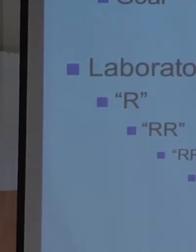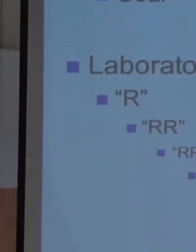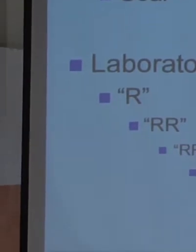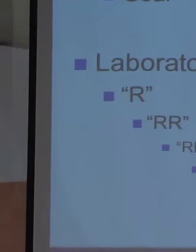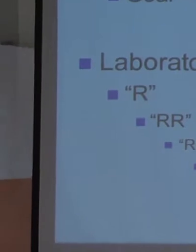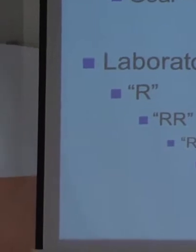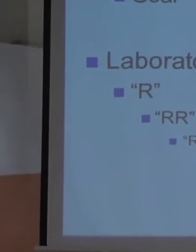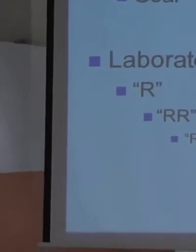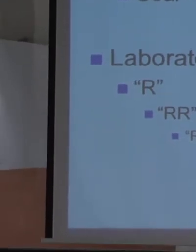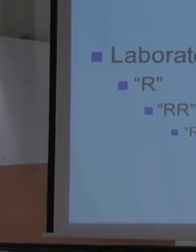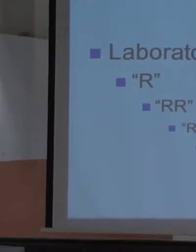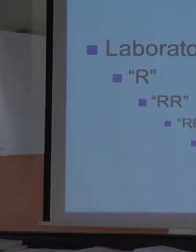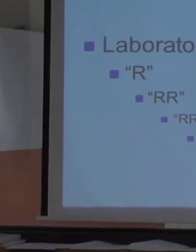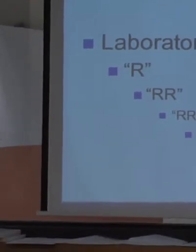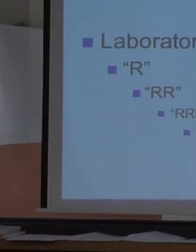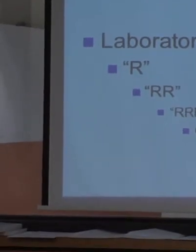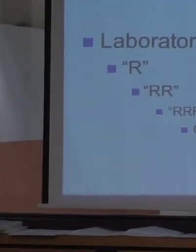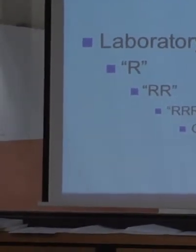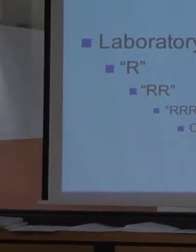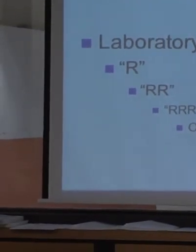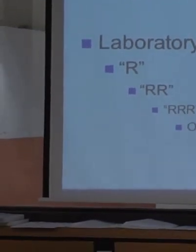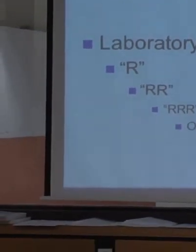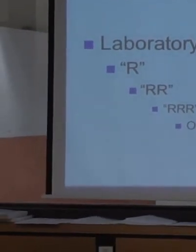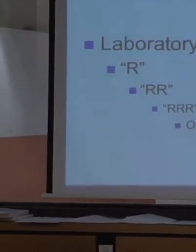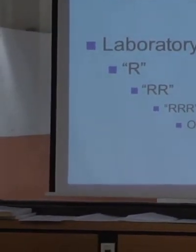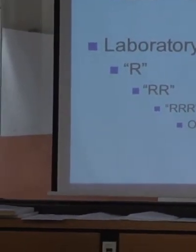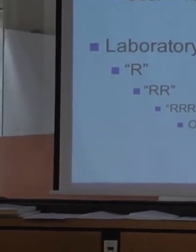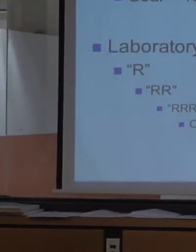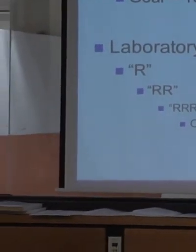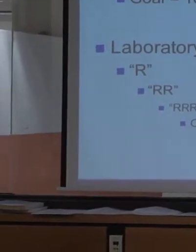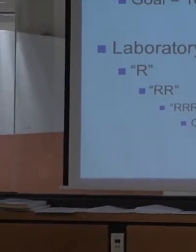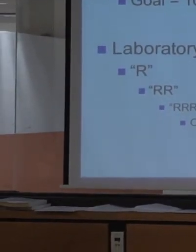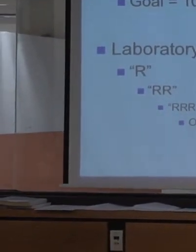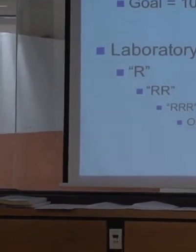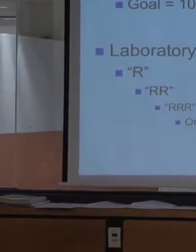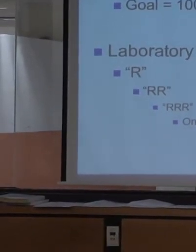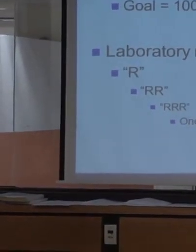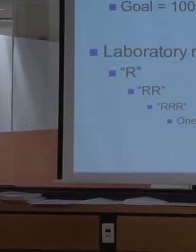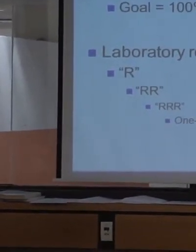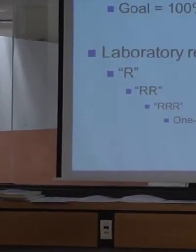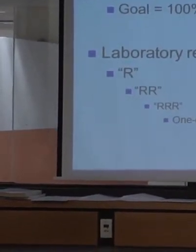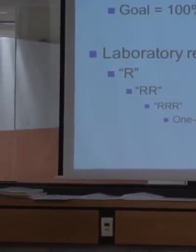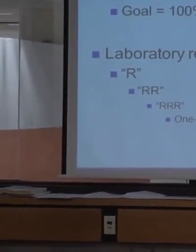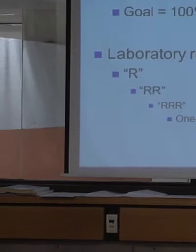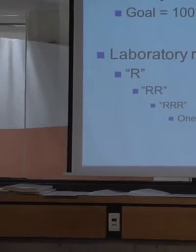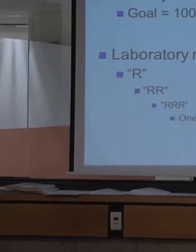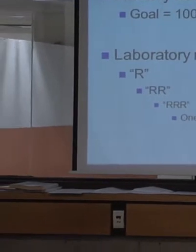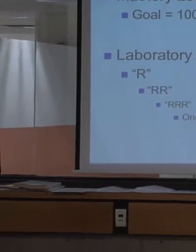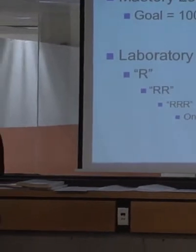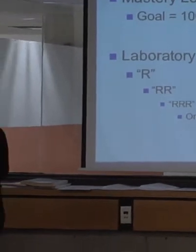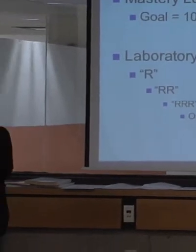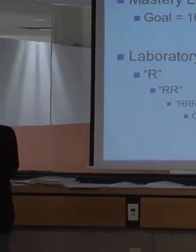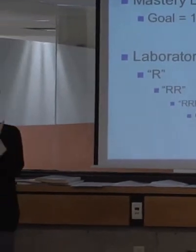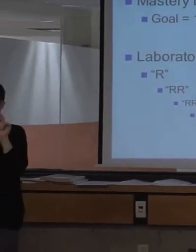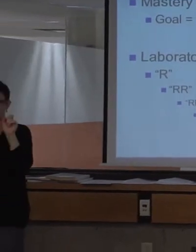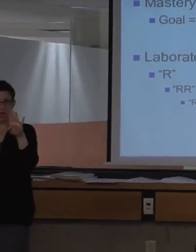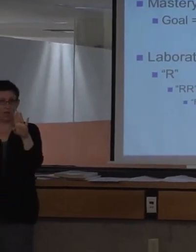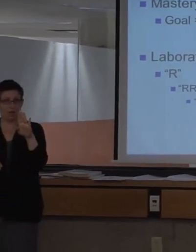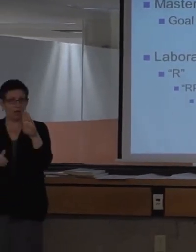So, I introduce mastery learning and I say ok, here’s the laboratory report, I’m